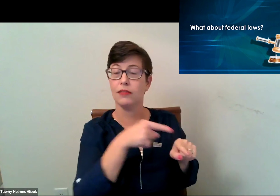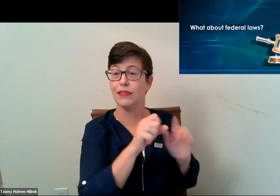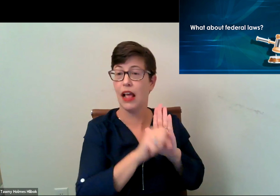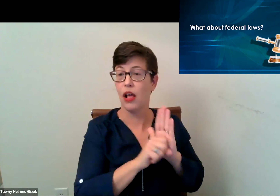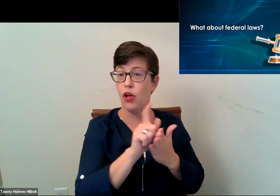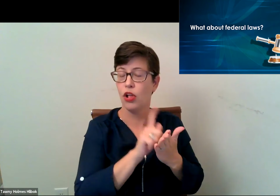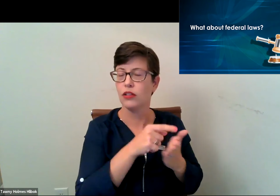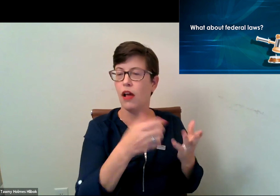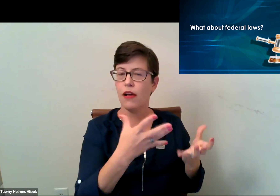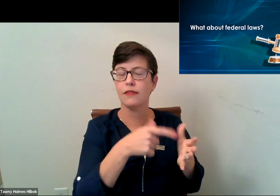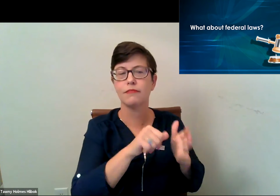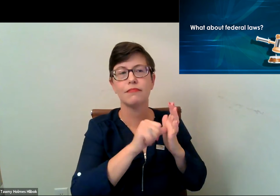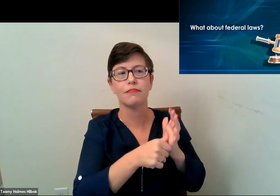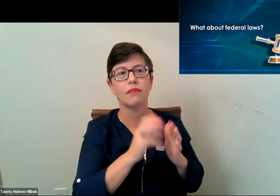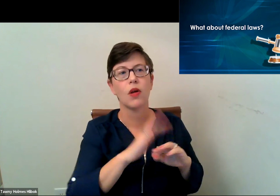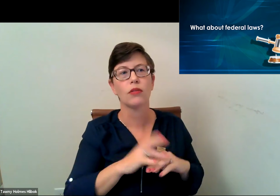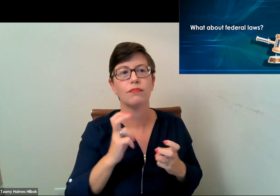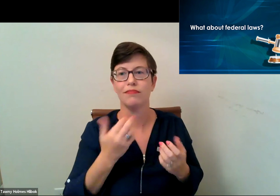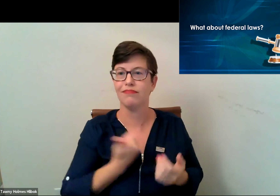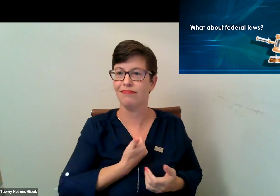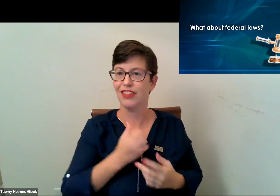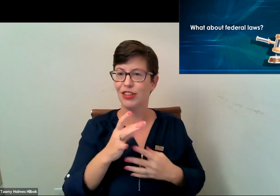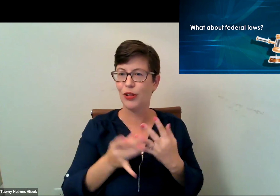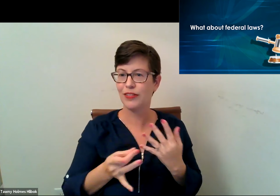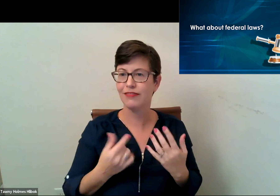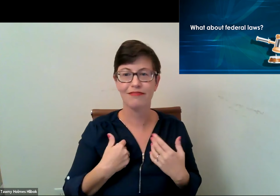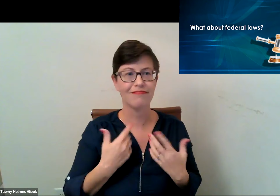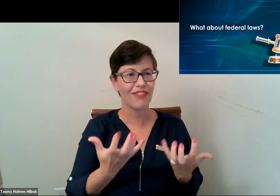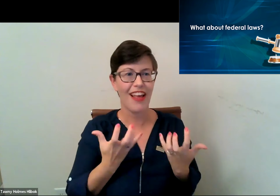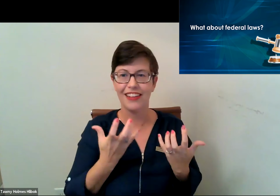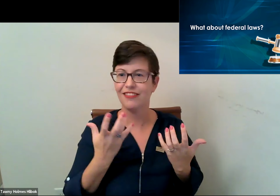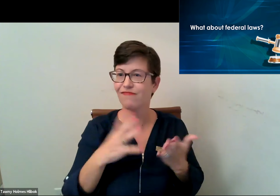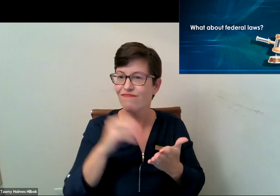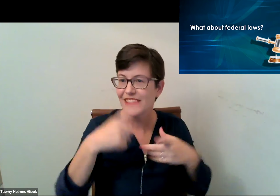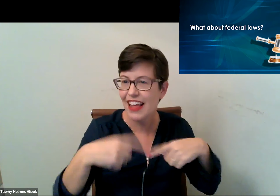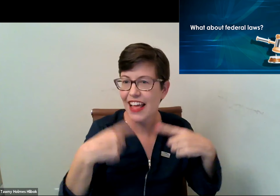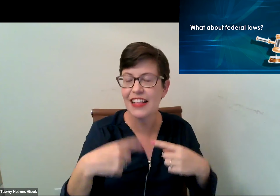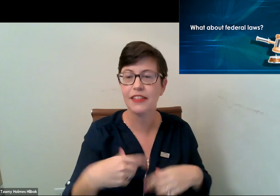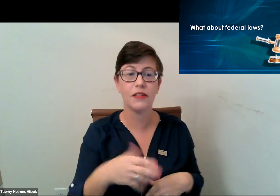To go through society. State laws emphasize more individual choice